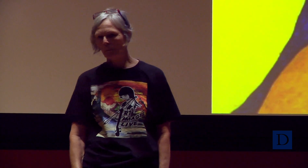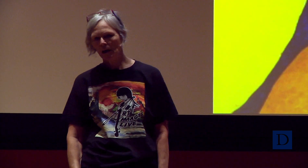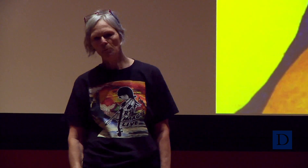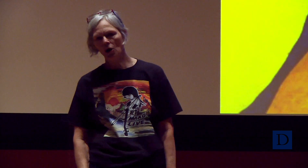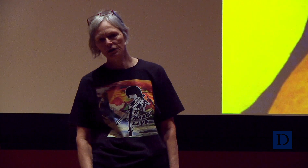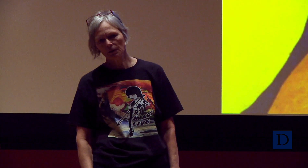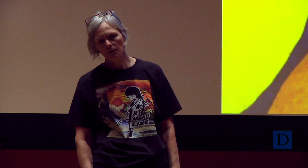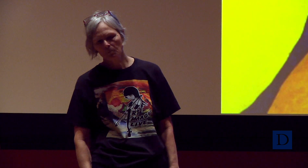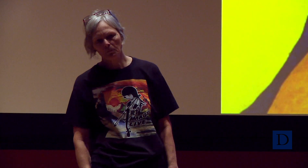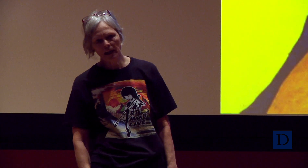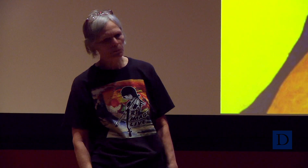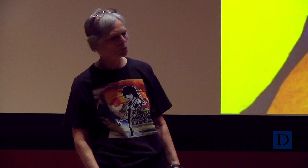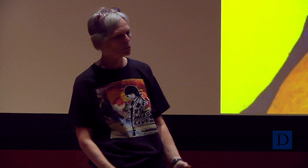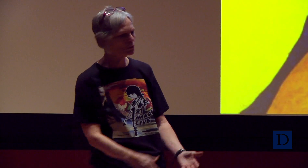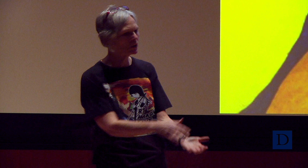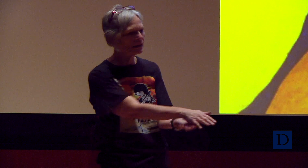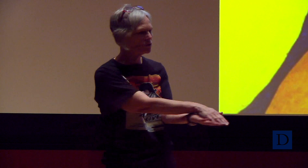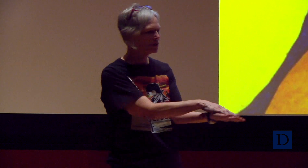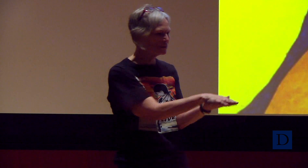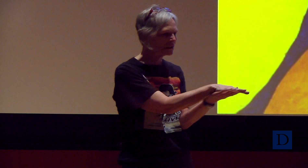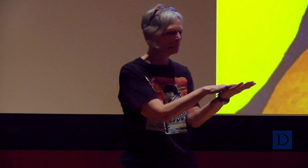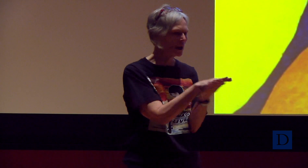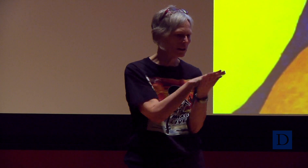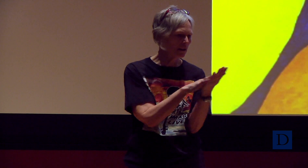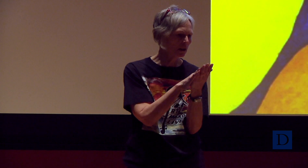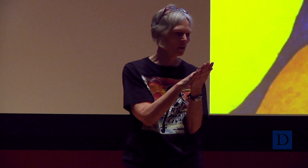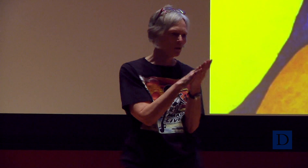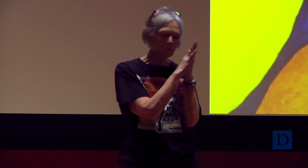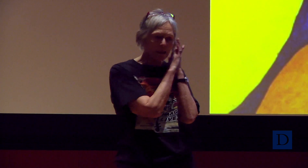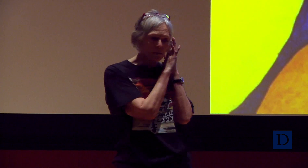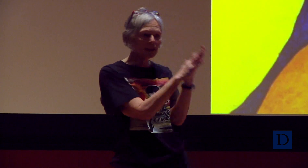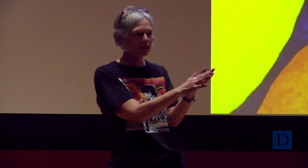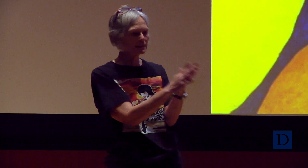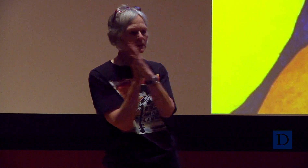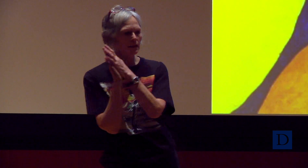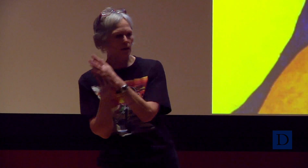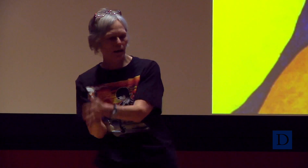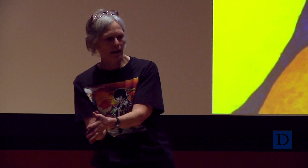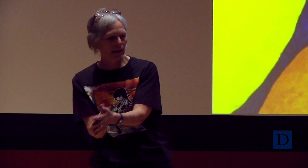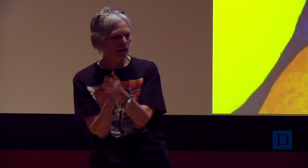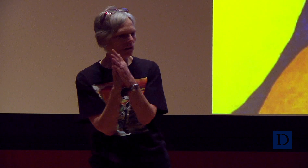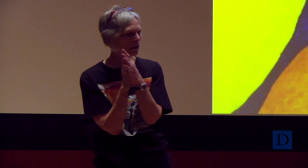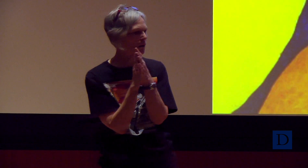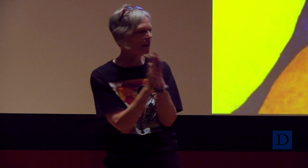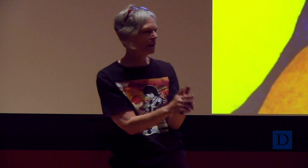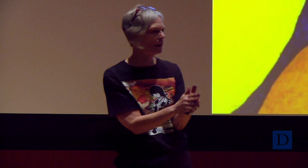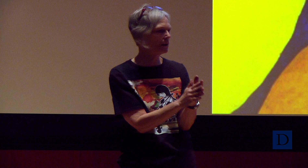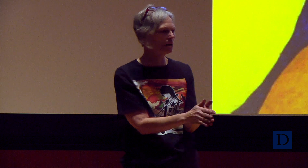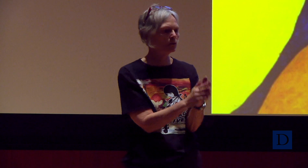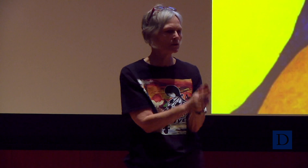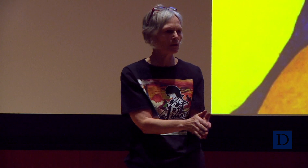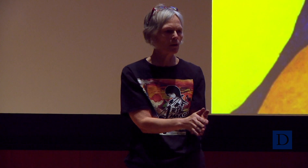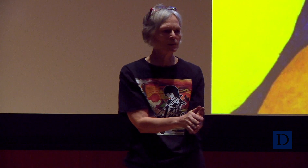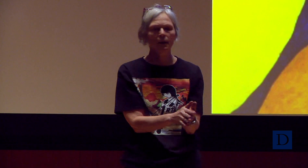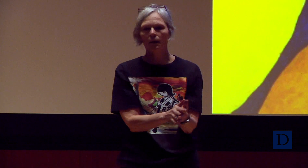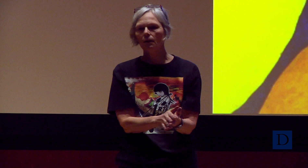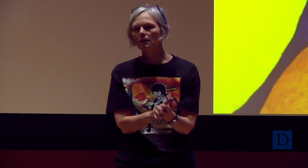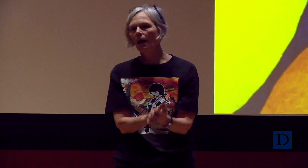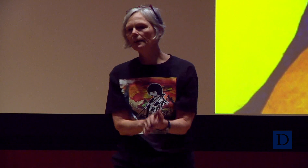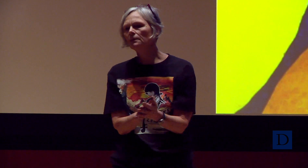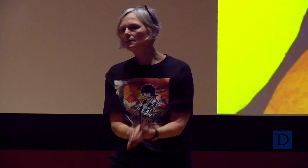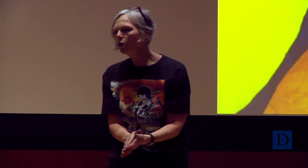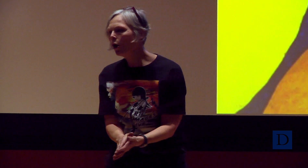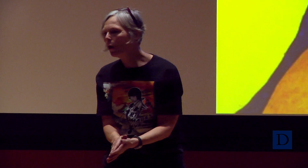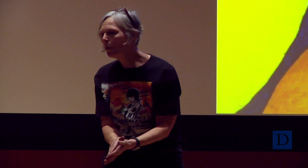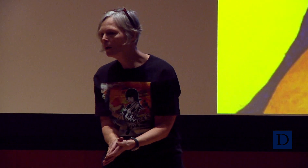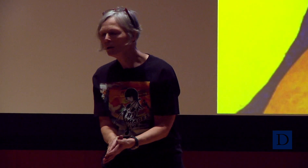But I’m also able to teach somebody who maybe can’t see, or can’t hear, or can’t use their arms, ‘cause I know.